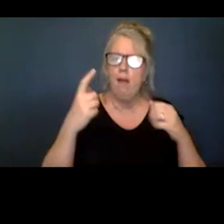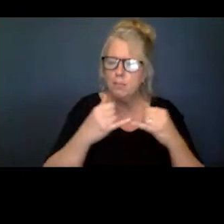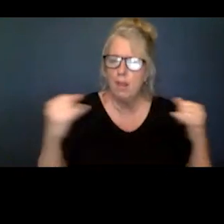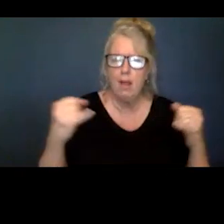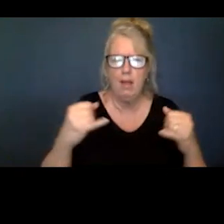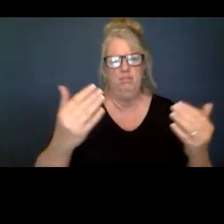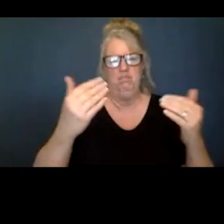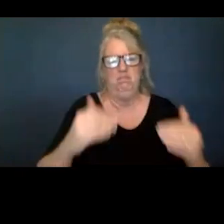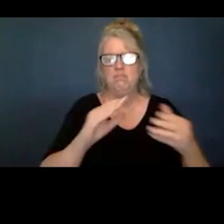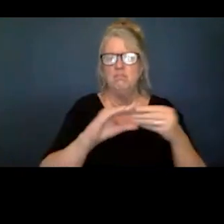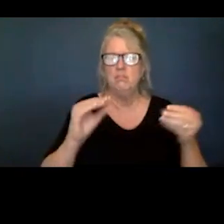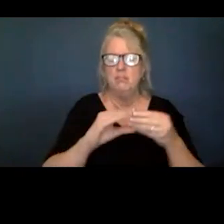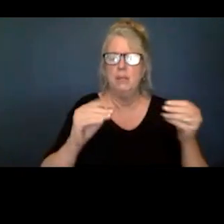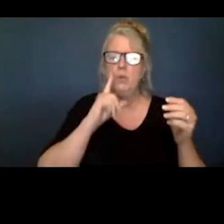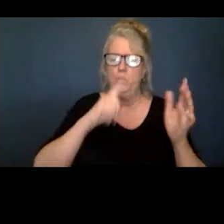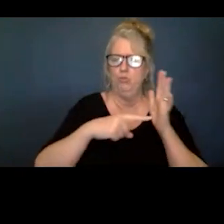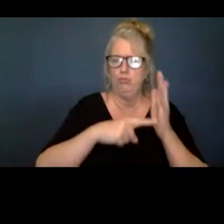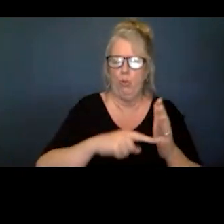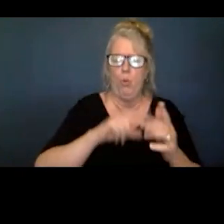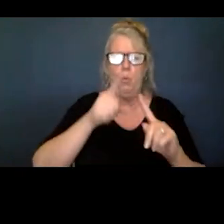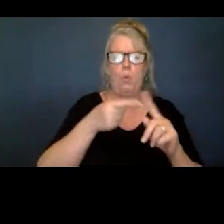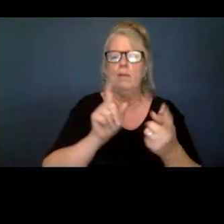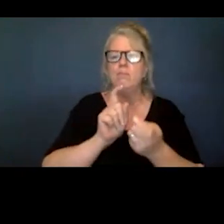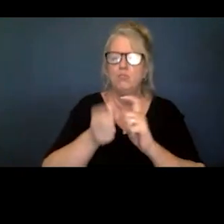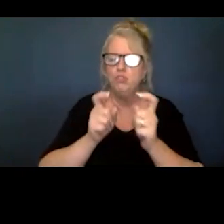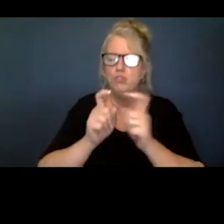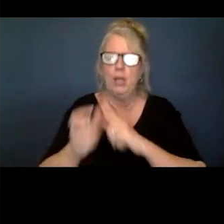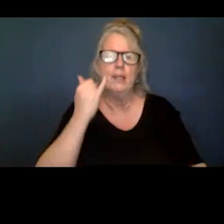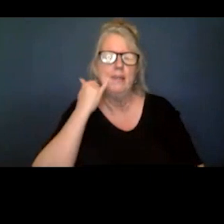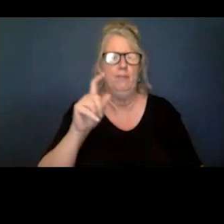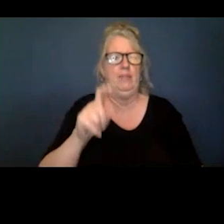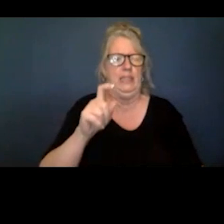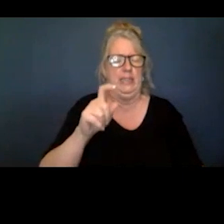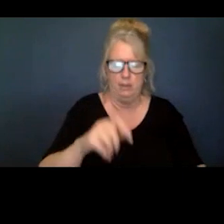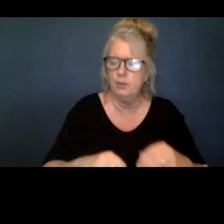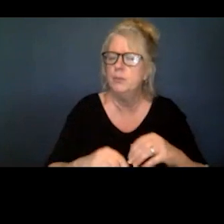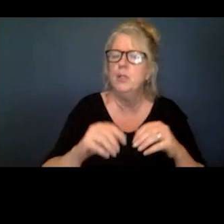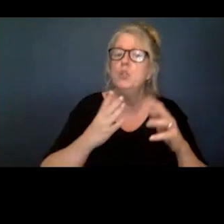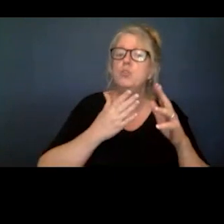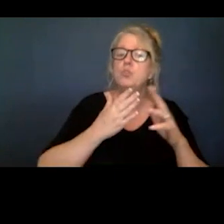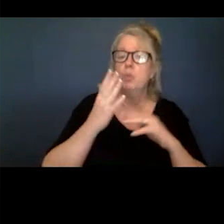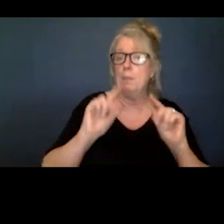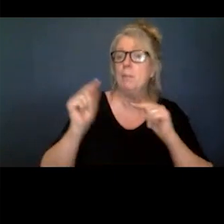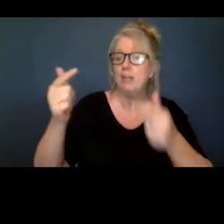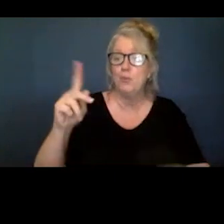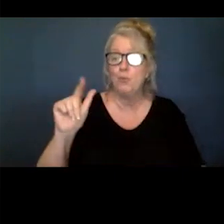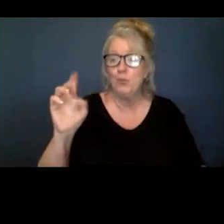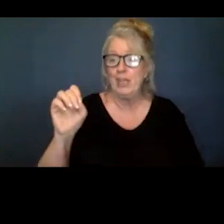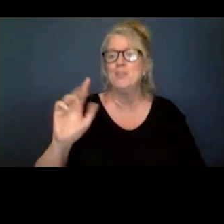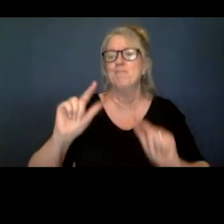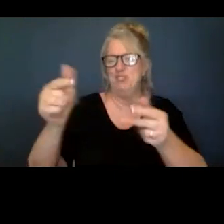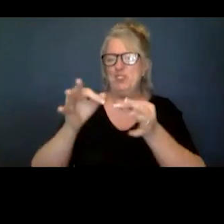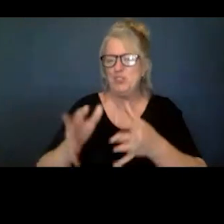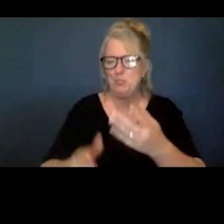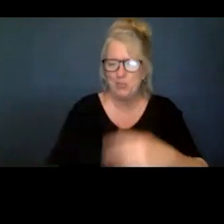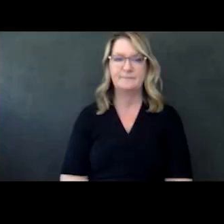we'll give some timeline basics and when to adjust tactics if needed. Passing over to you, Kate.